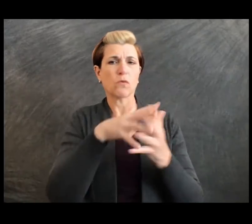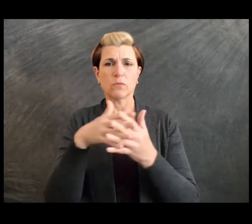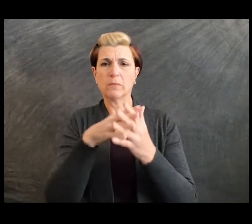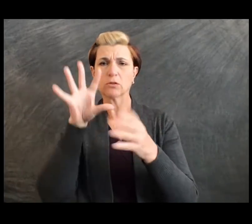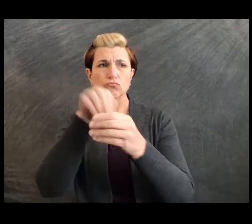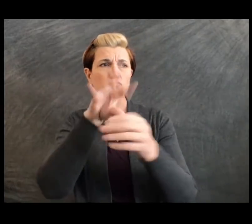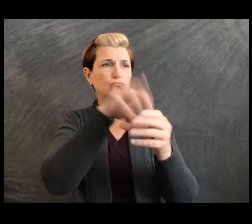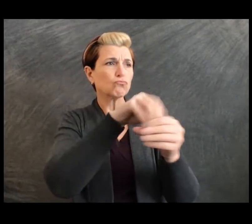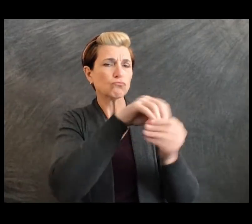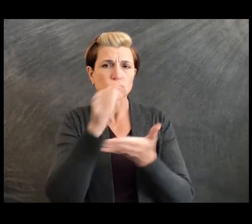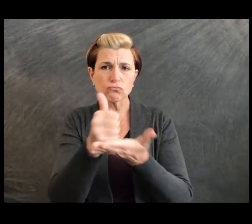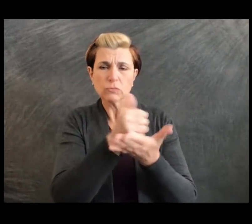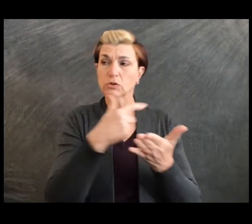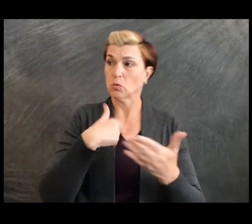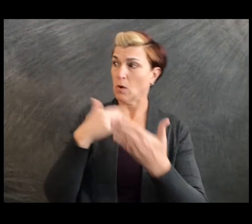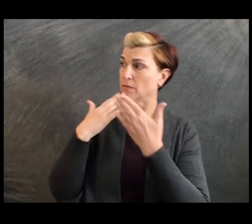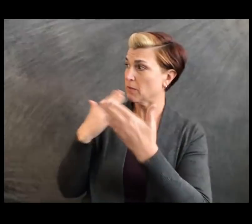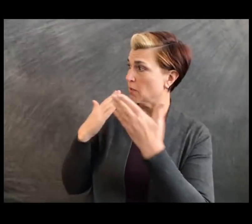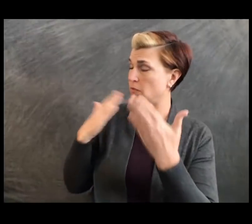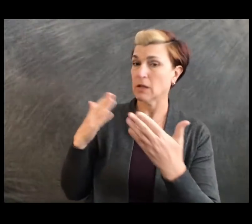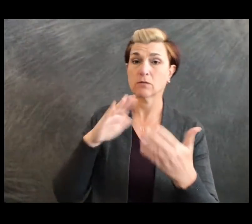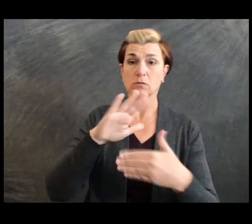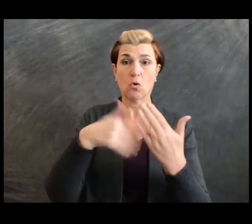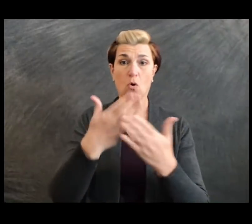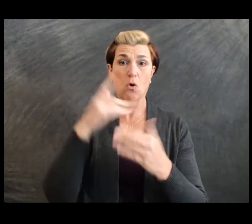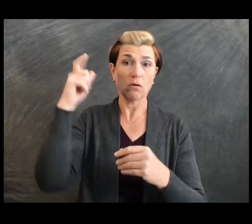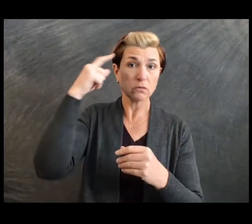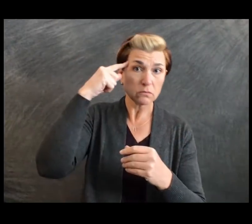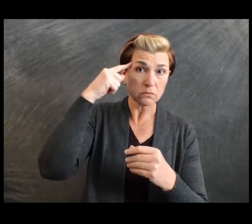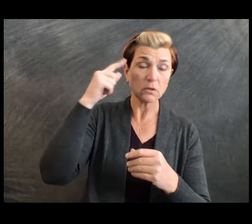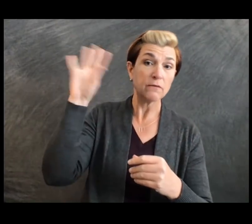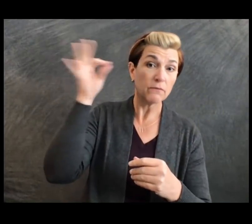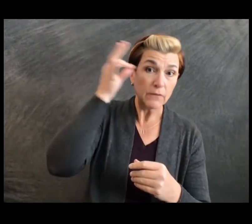government and obviously in the state governments and local governments we are